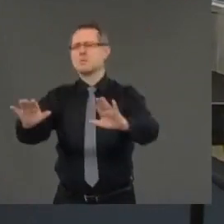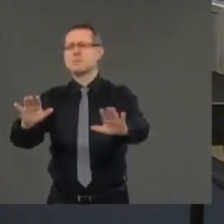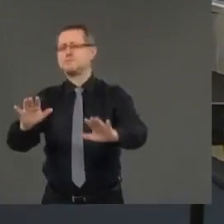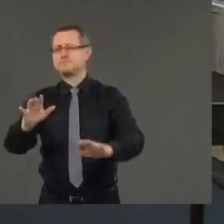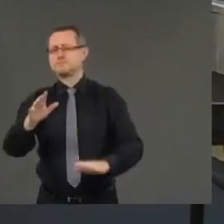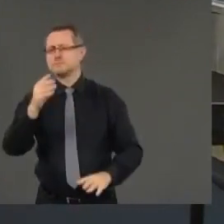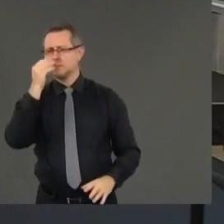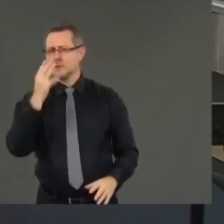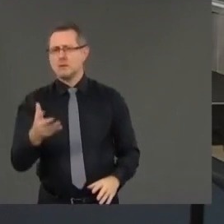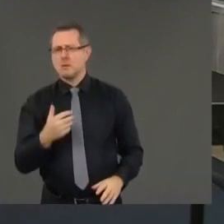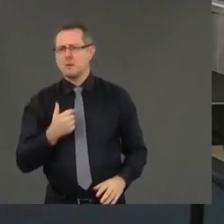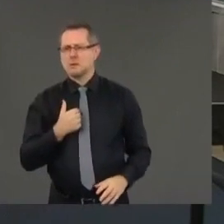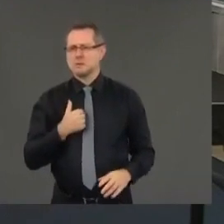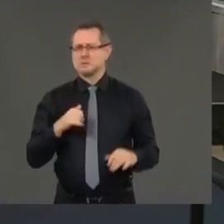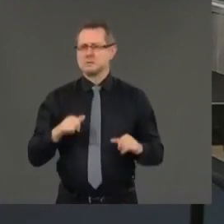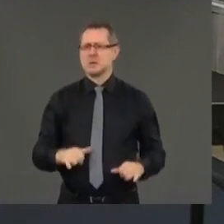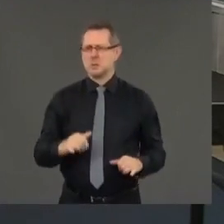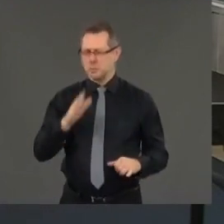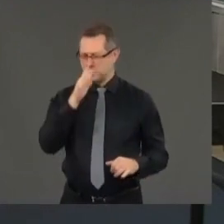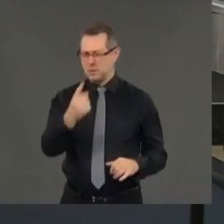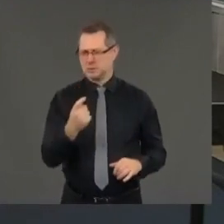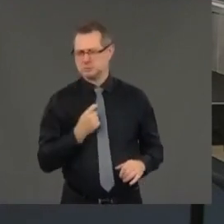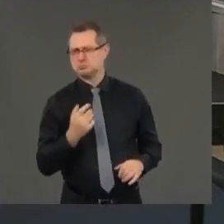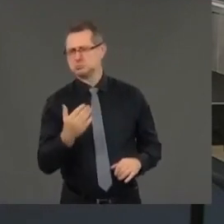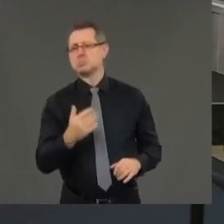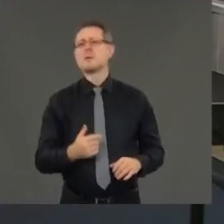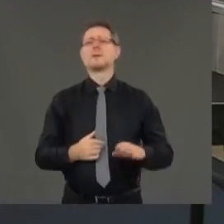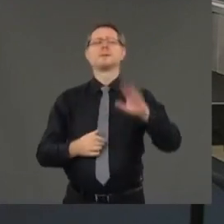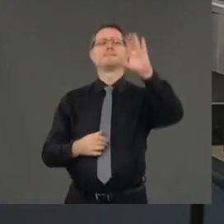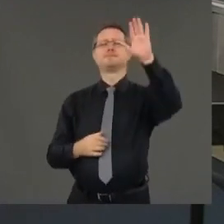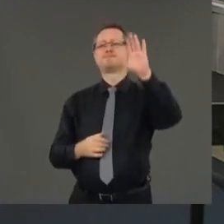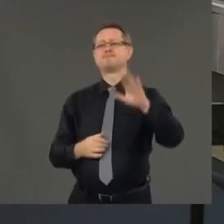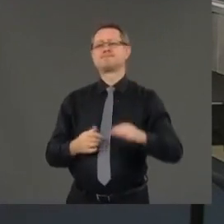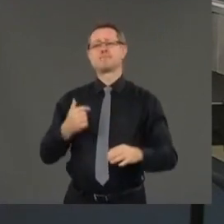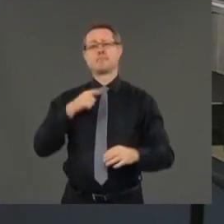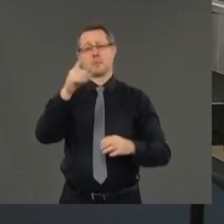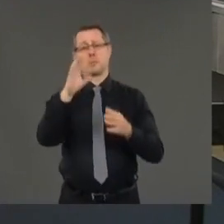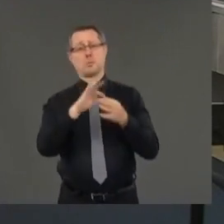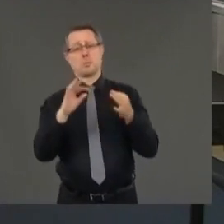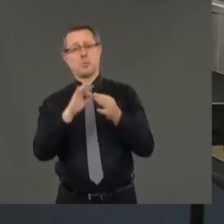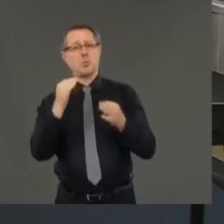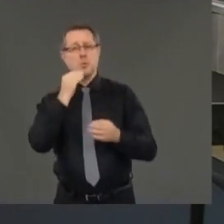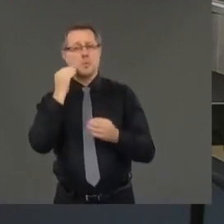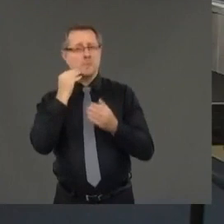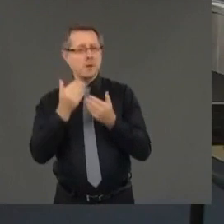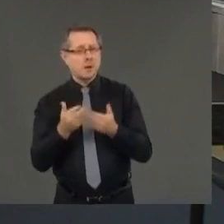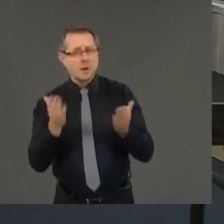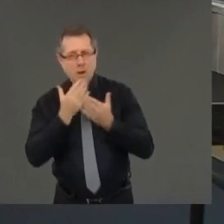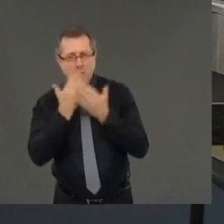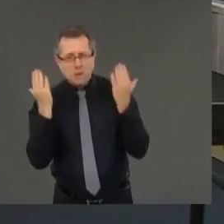QUESTION -- GOVERNOR, ARE YOU